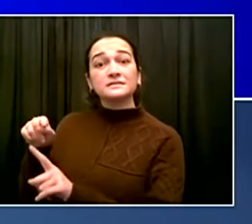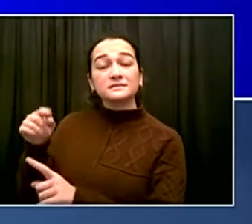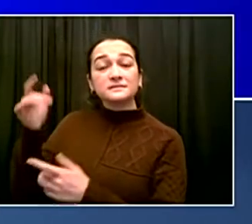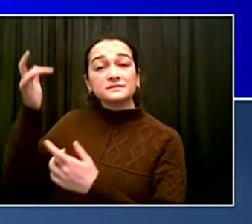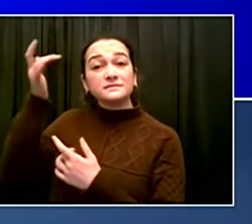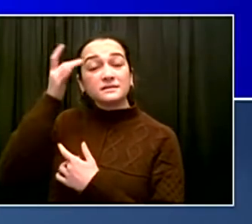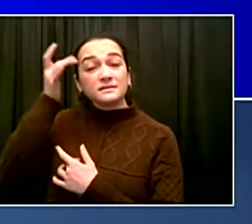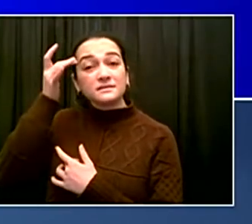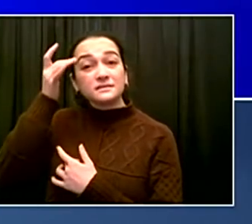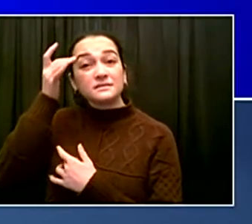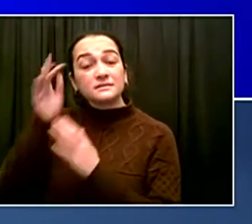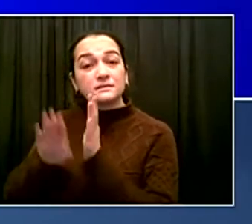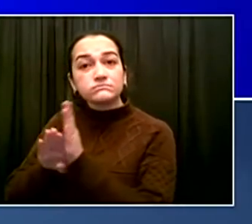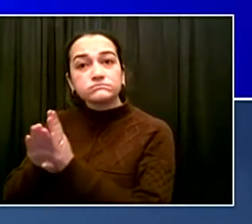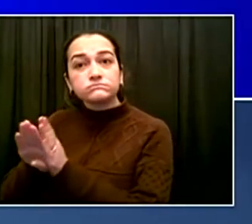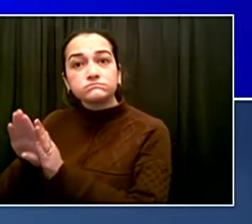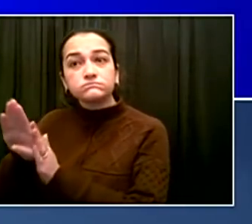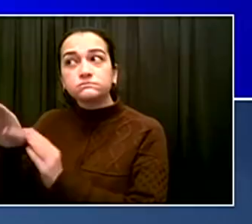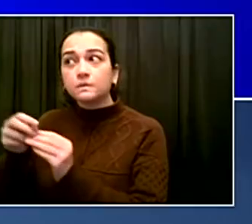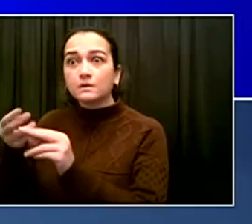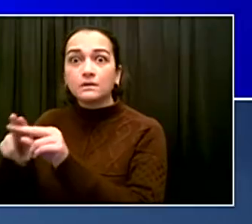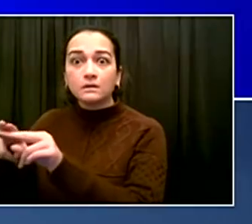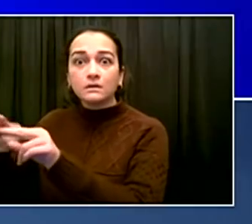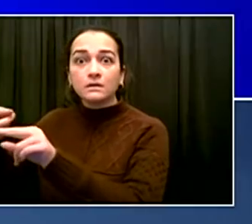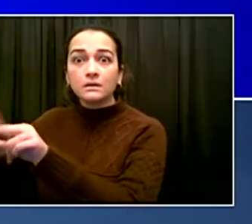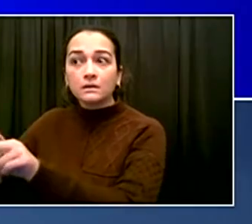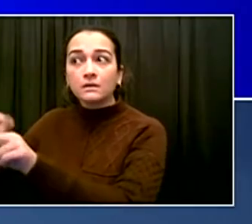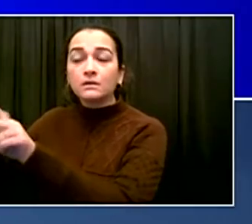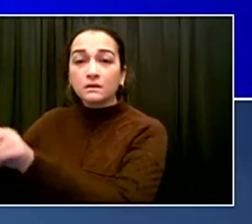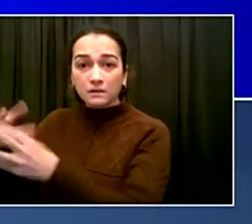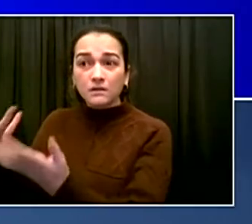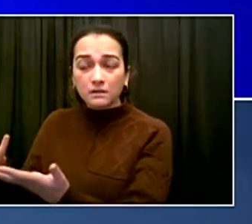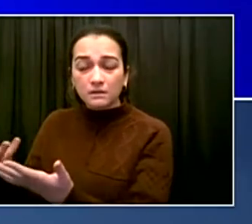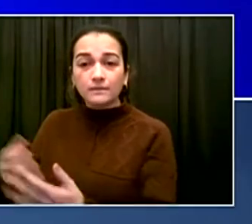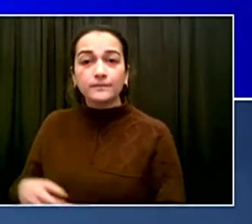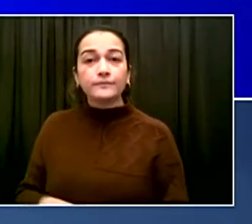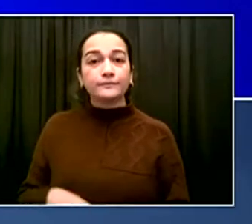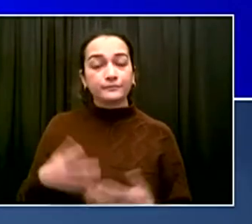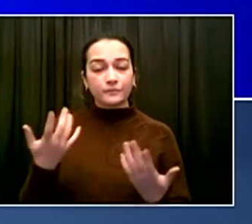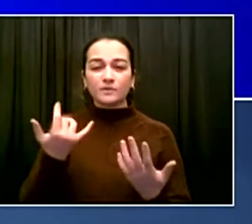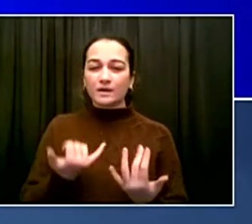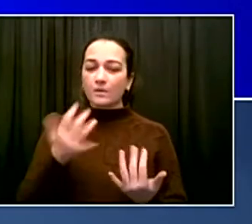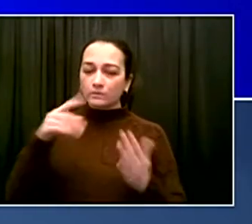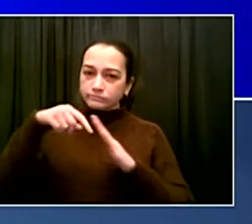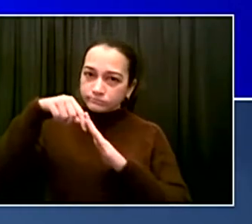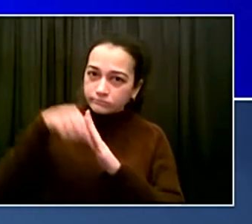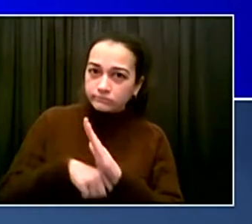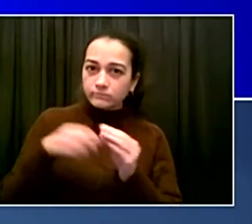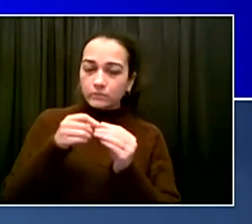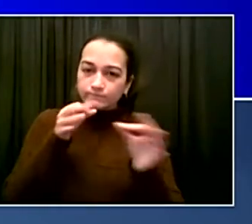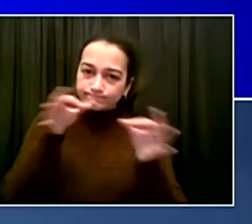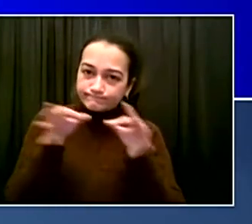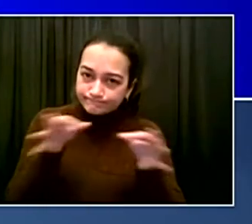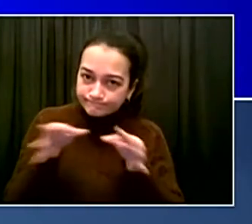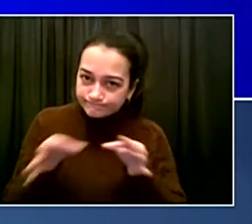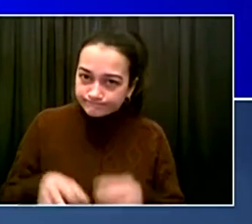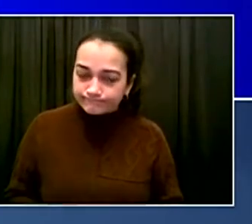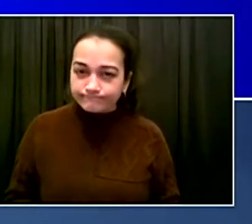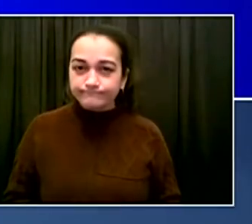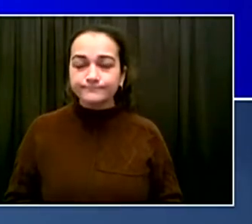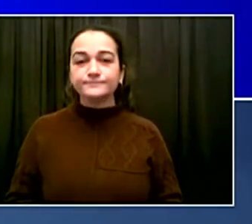THINGS THAT CAN MAKE A REAL